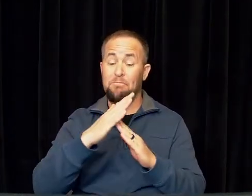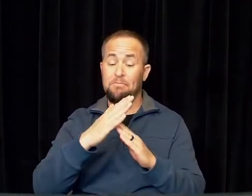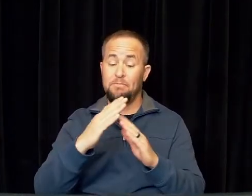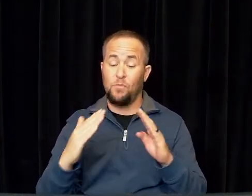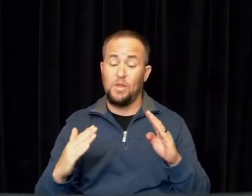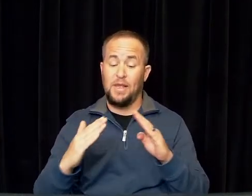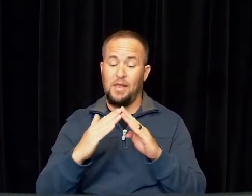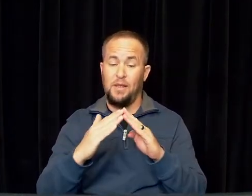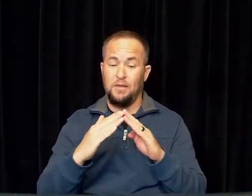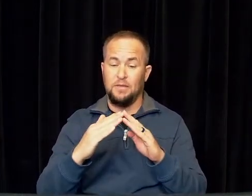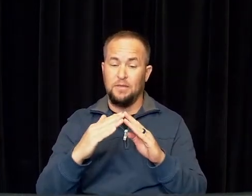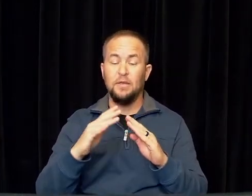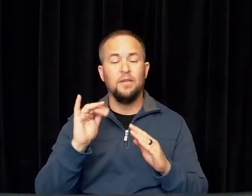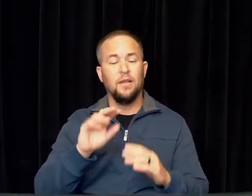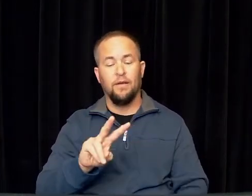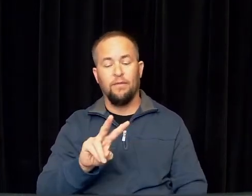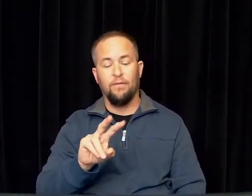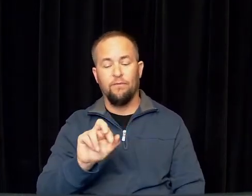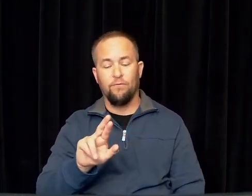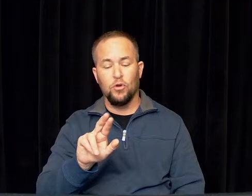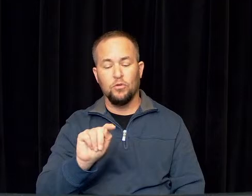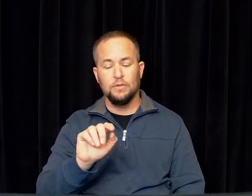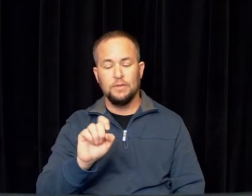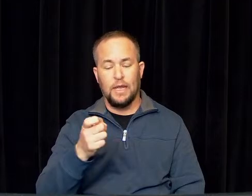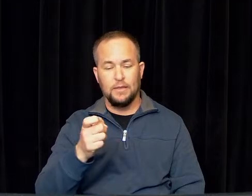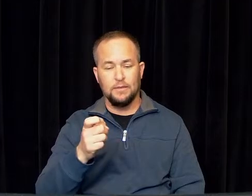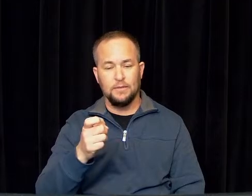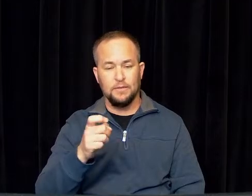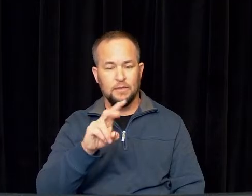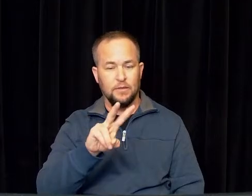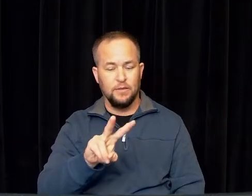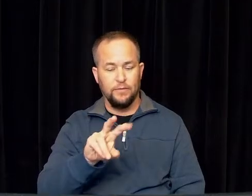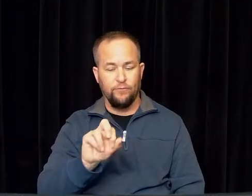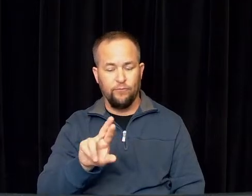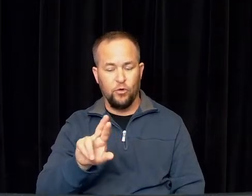So, the triangles all meet together at the top and the vertex, which is our next word down here, that's